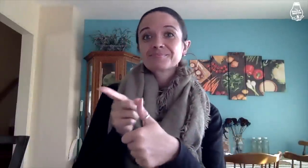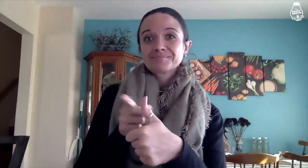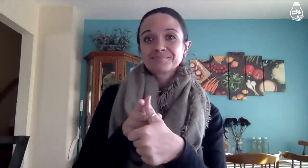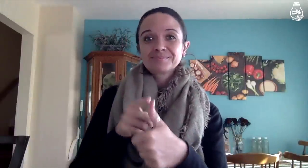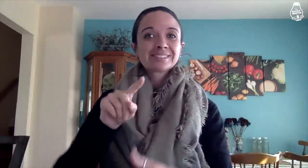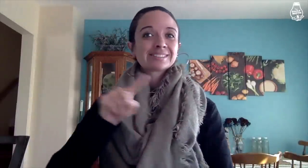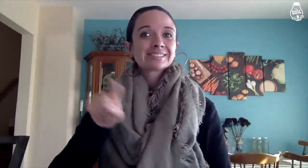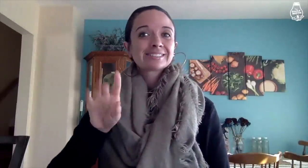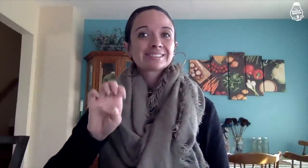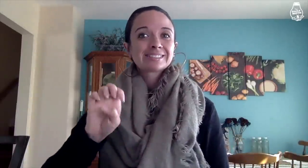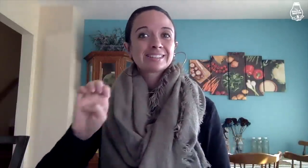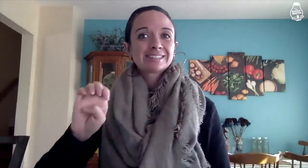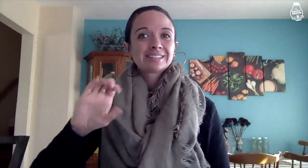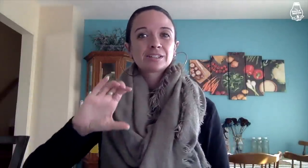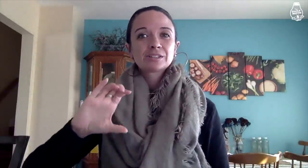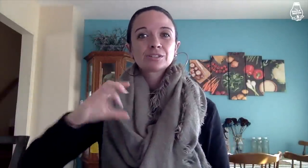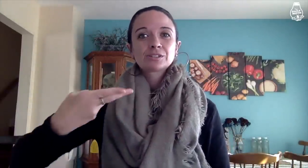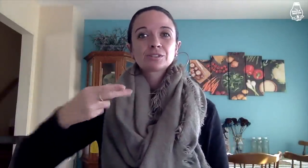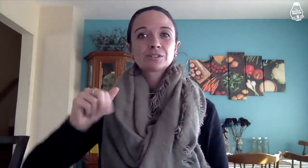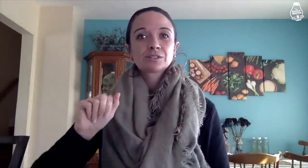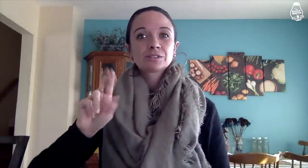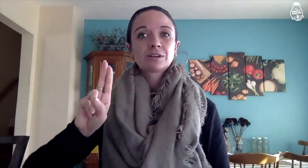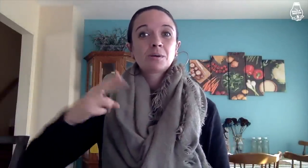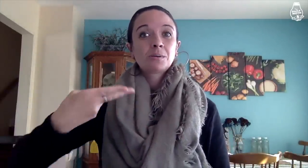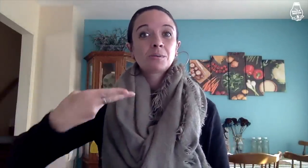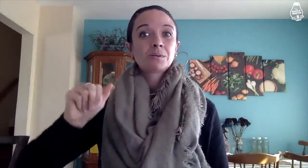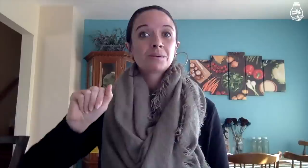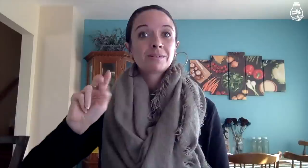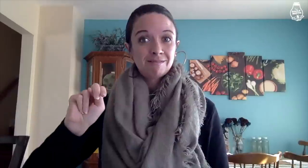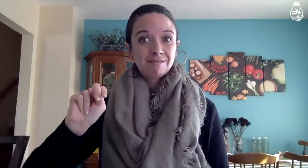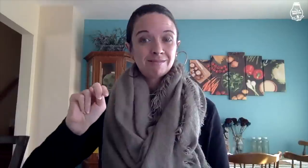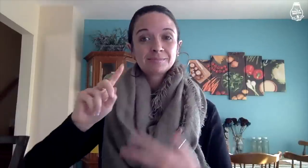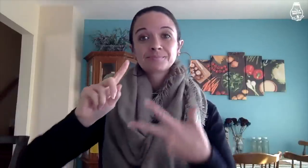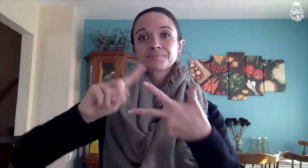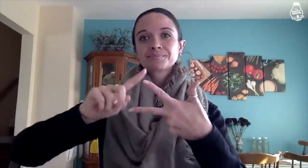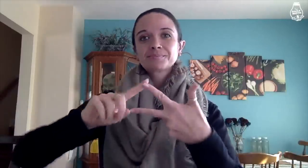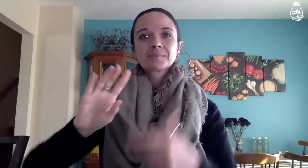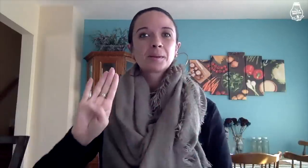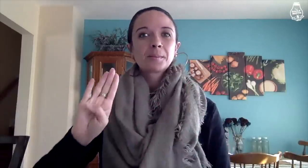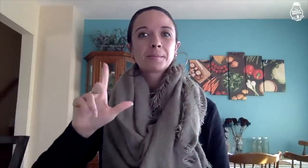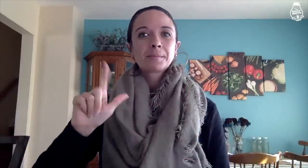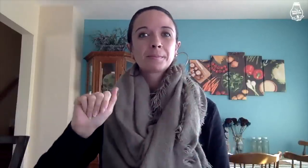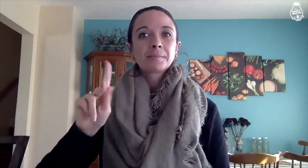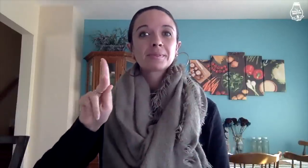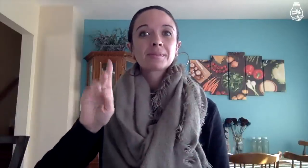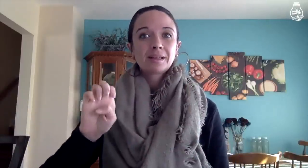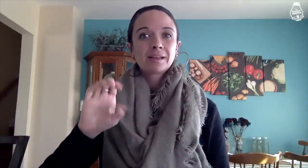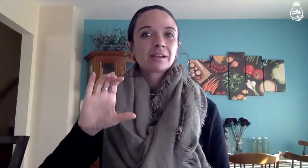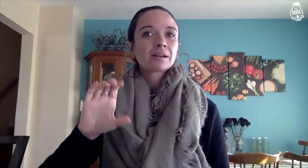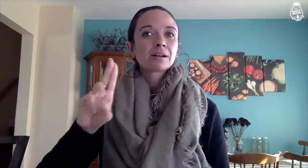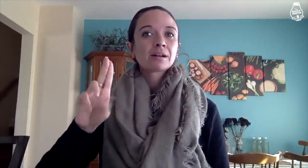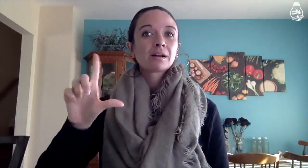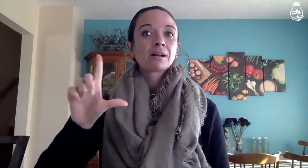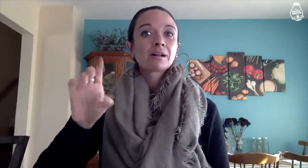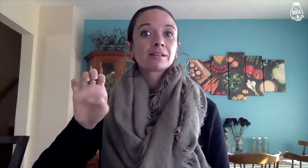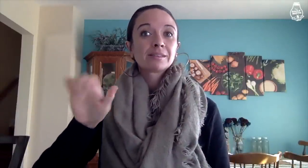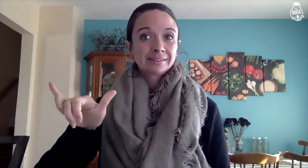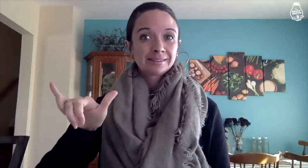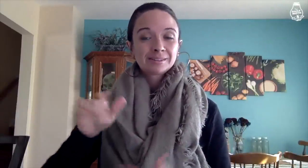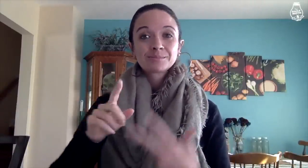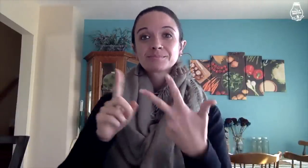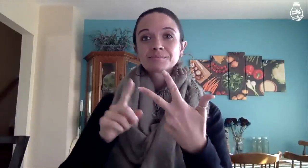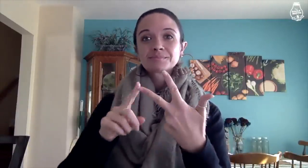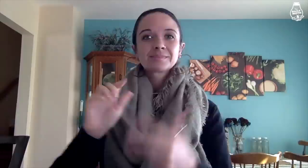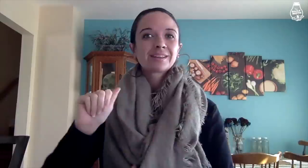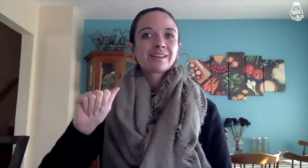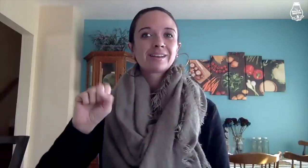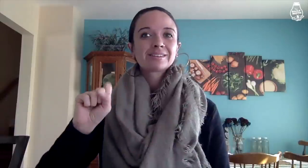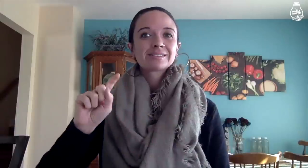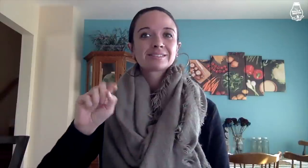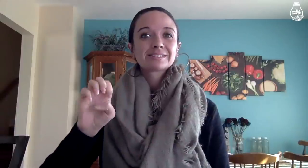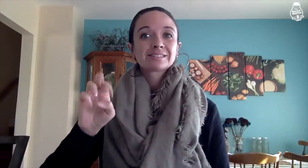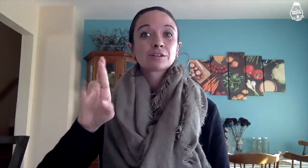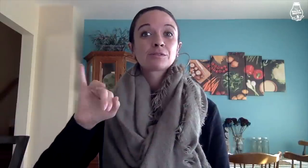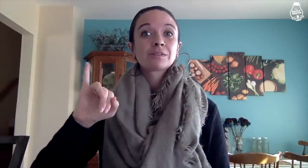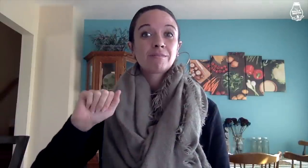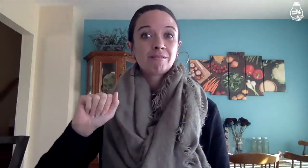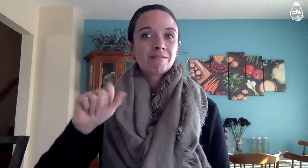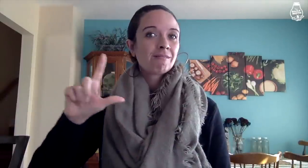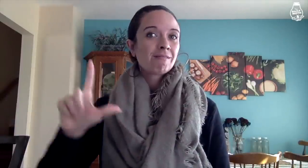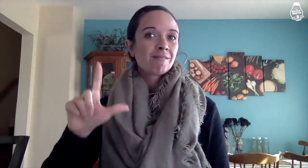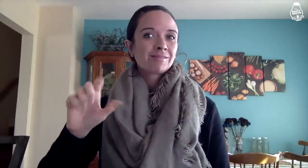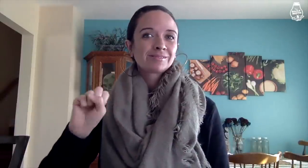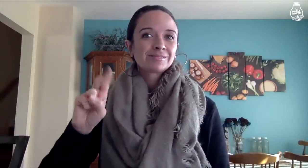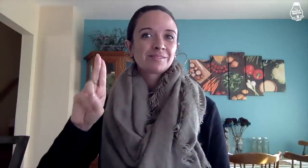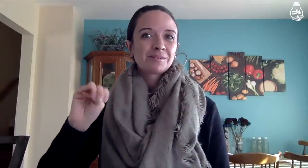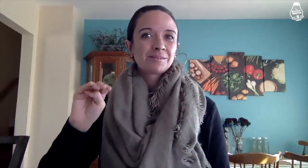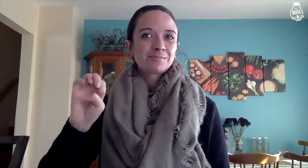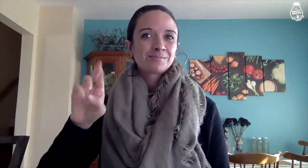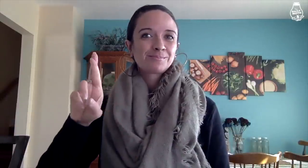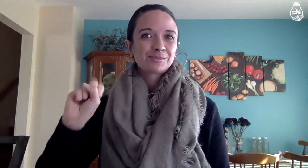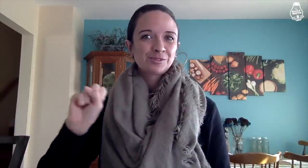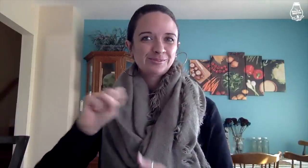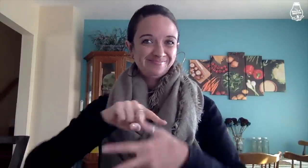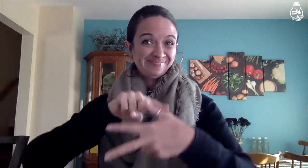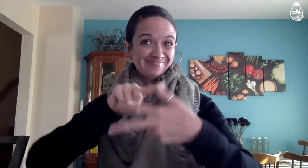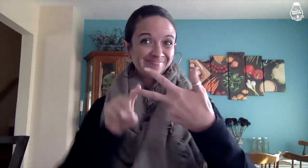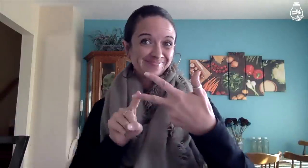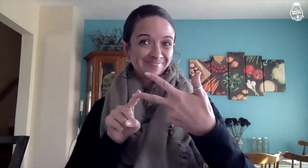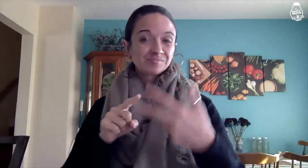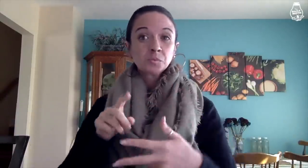Zee Chauhan, Blake Culley, and Asteria L. Summers.